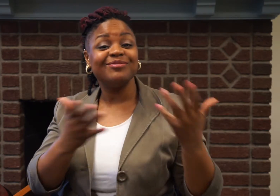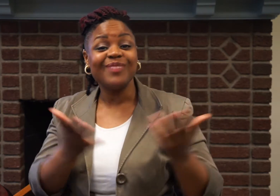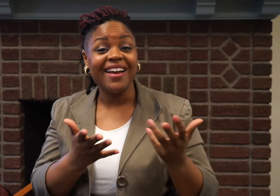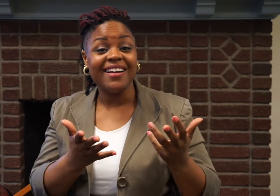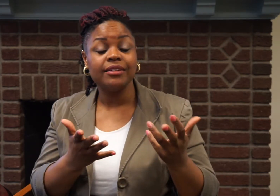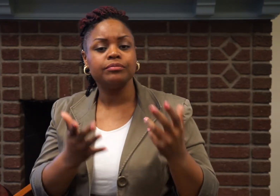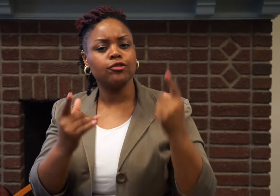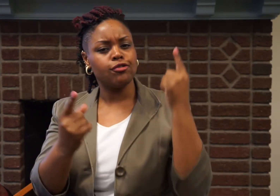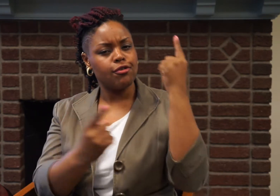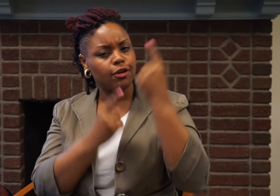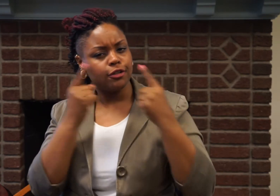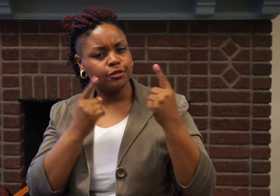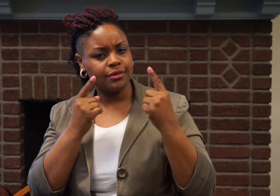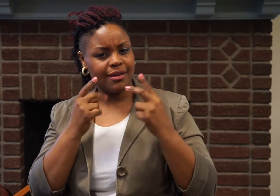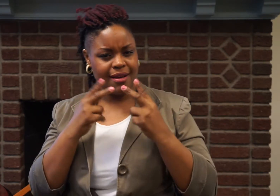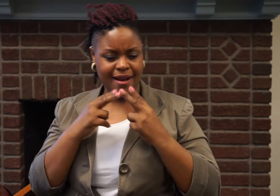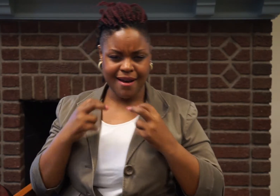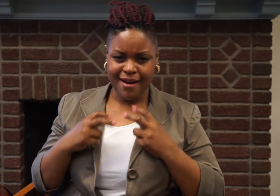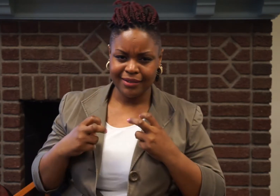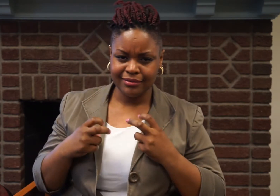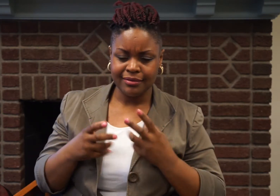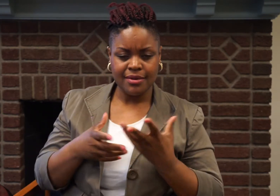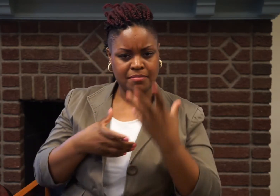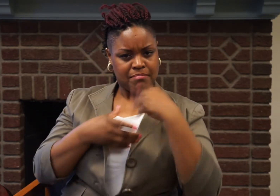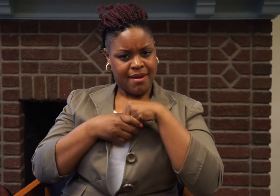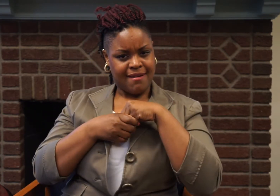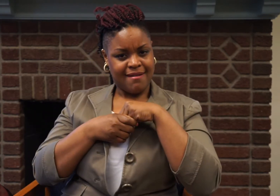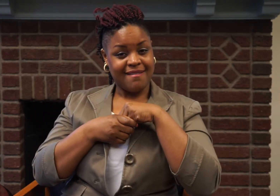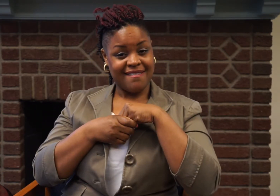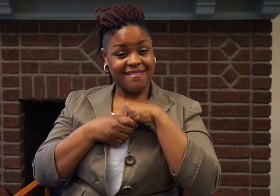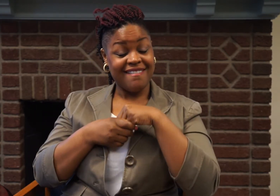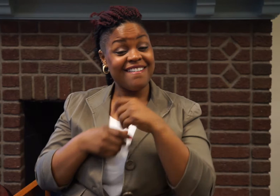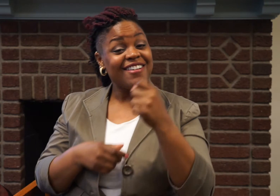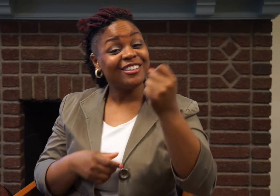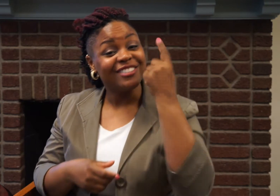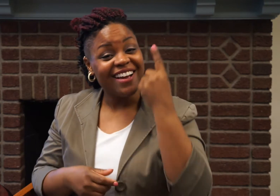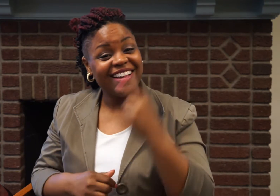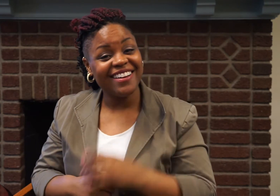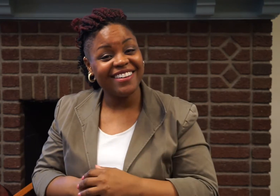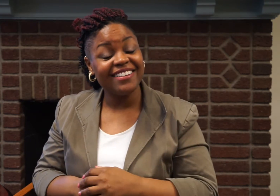Now, it's your turn and your responsibility to consider, unpack, internalize, and understand.